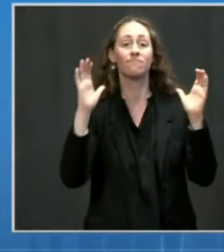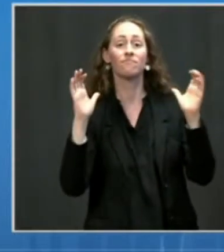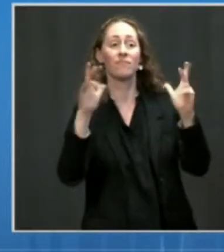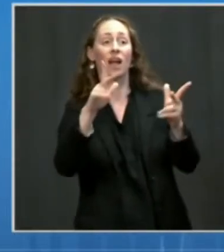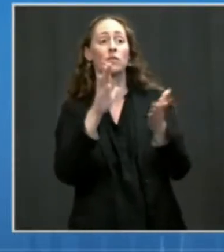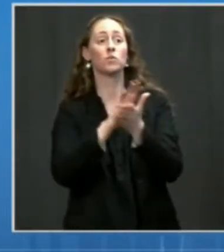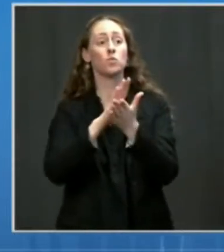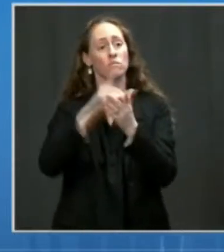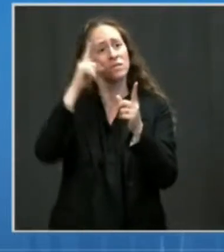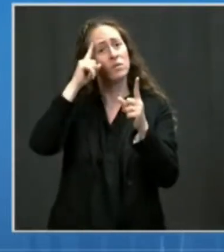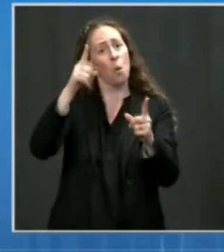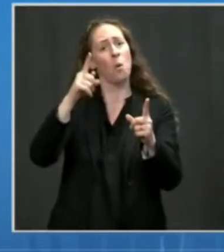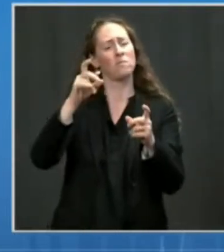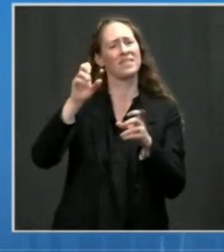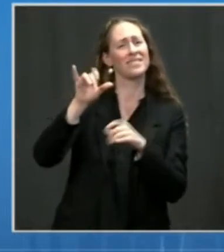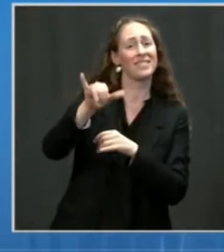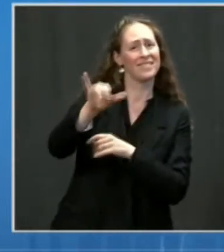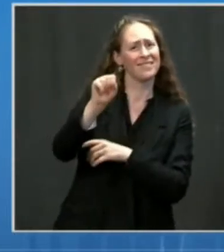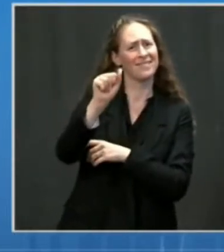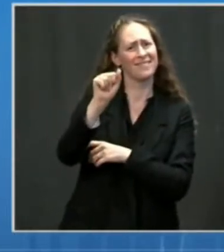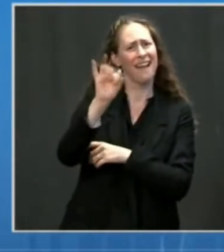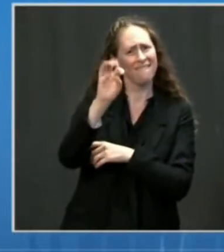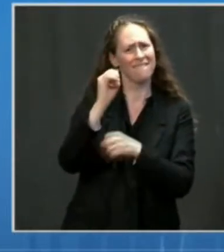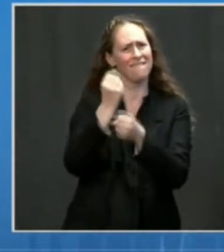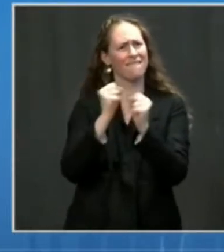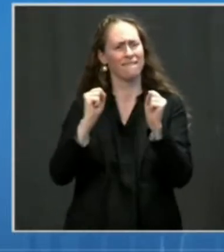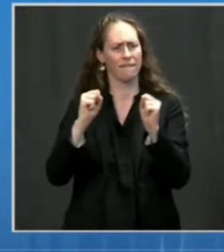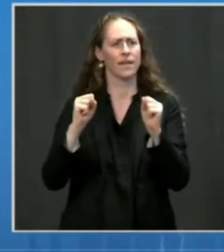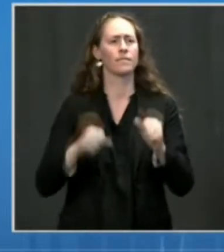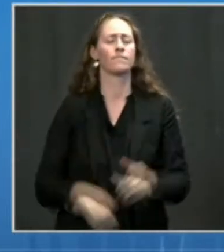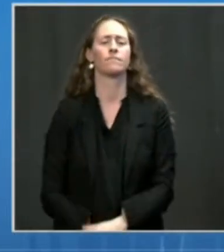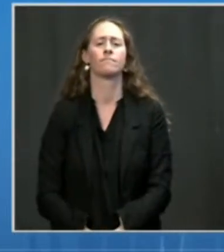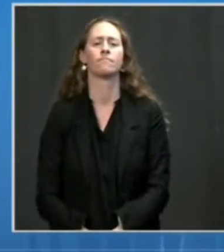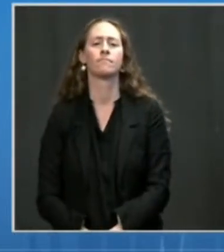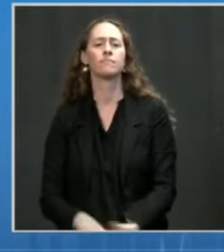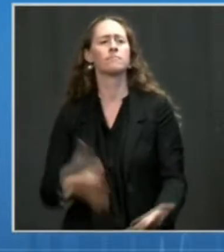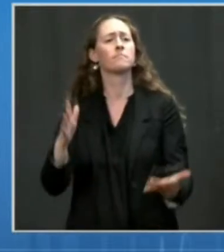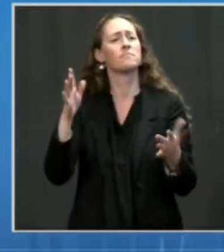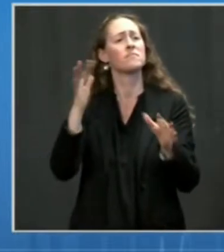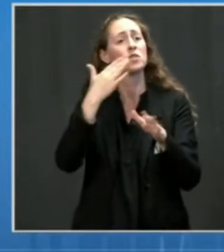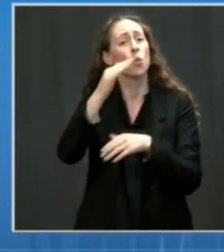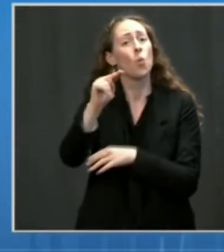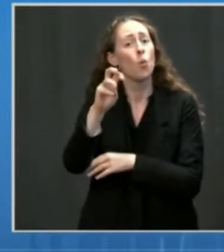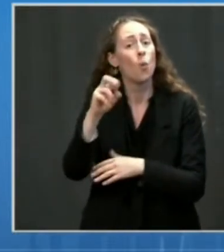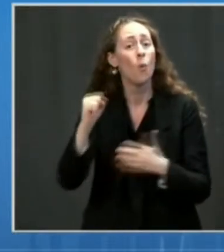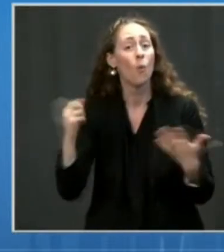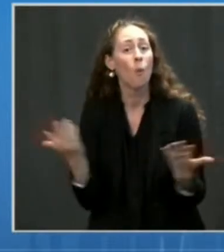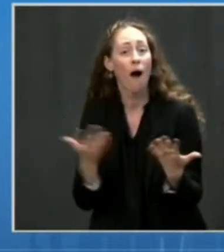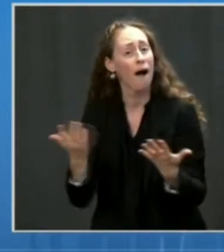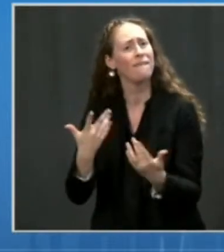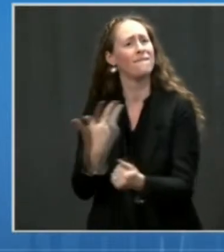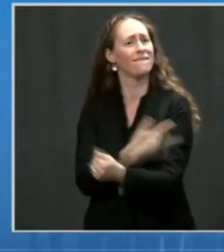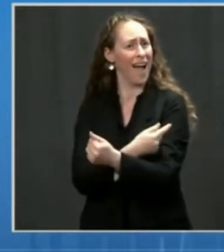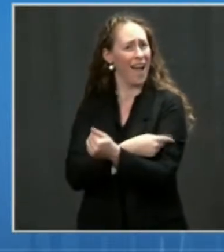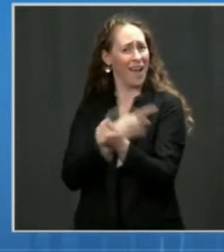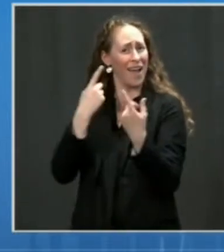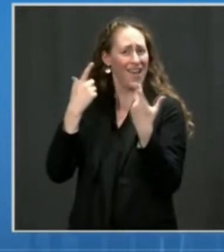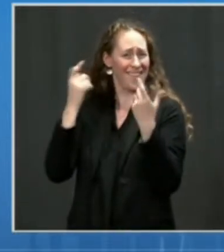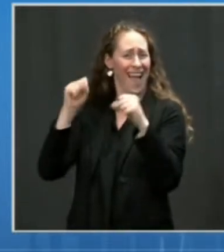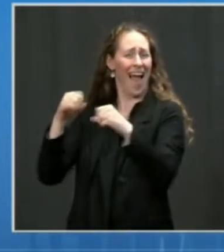SO OUR CHILDREN CAN SAFELY GET BACK TO SCHOOL AND SAFELY STAY THERE. IN ALL OF THIS, THERE IS STILL